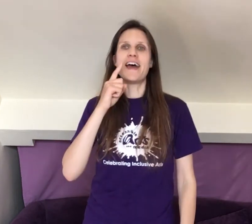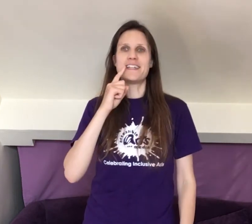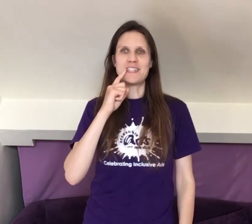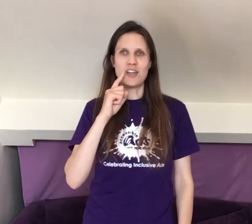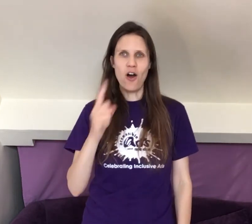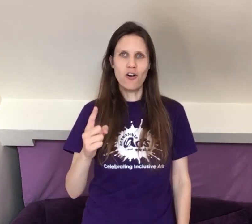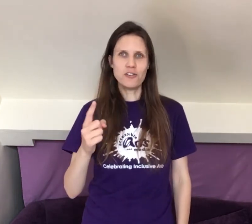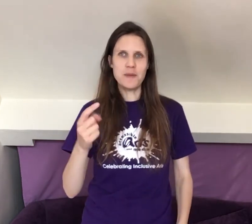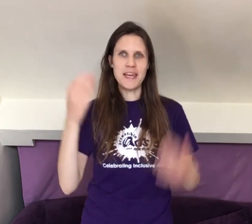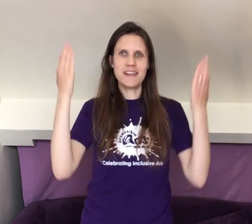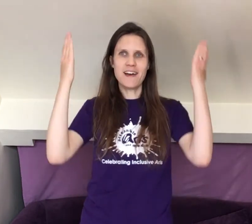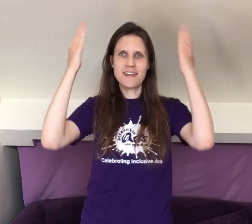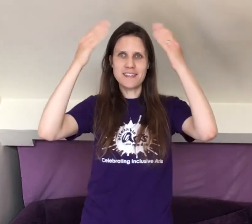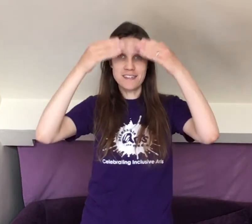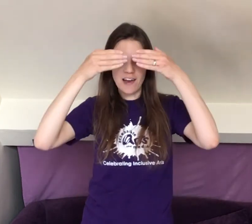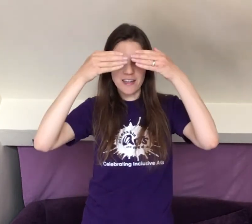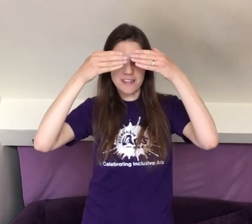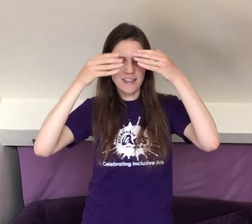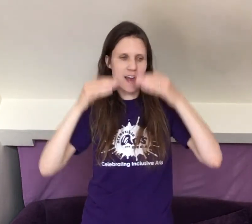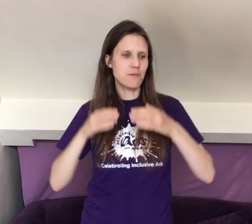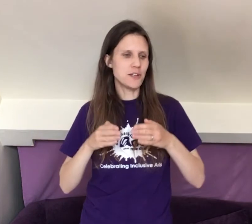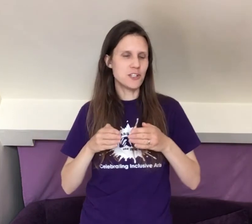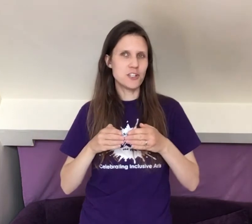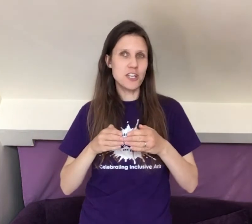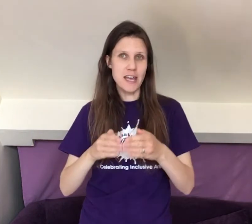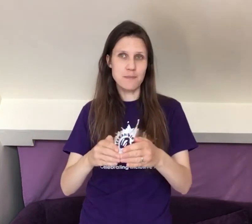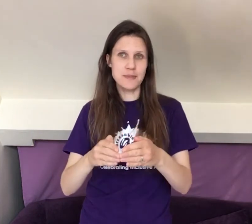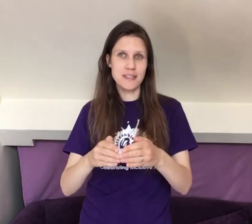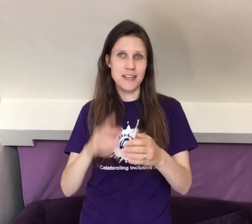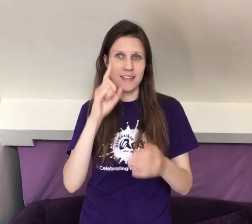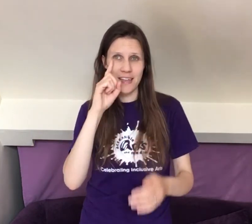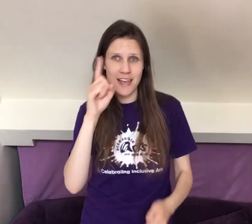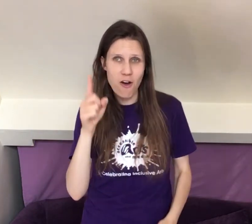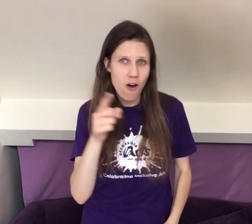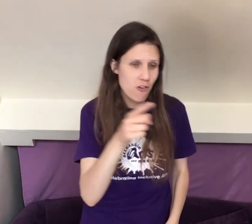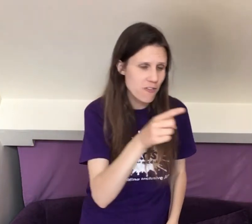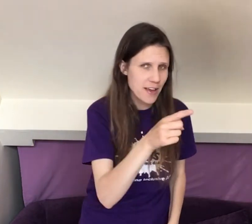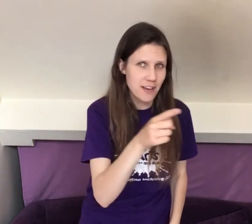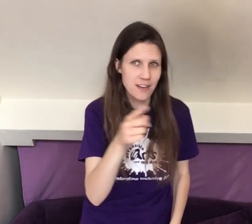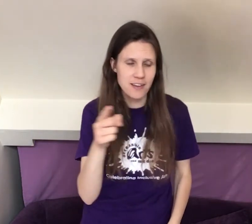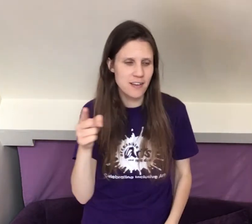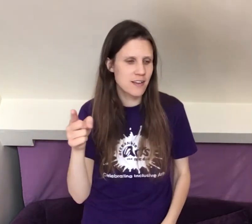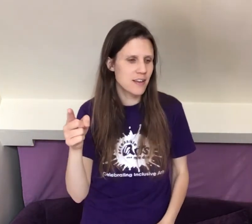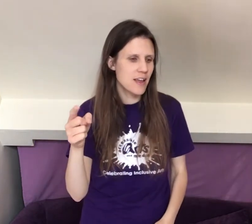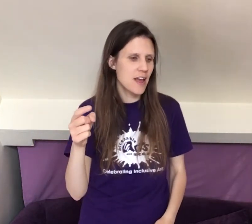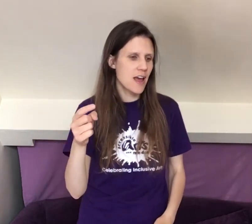They told me last night there were ships in the offing.